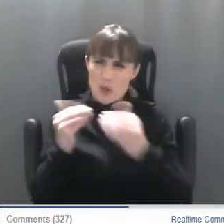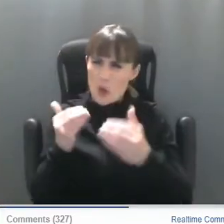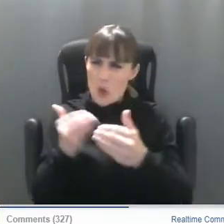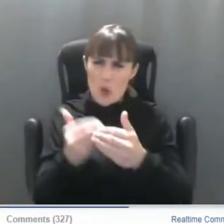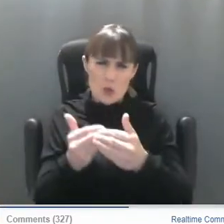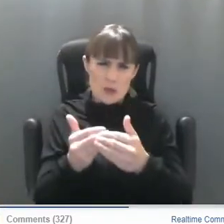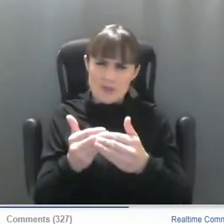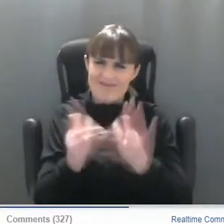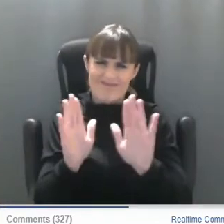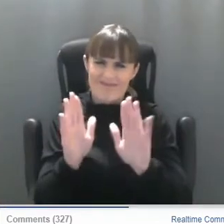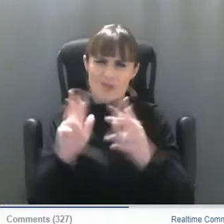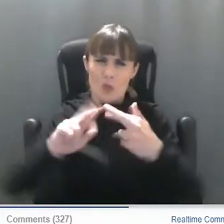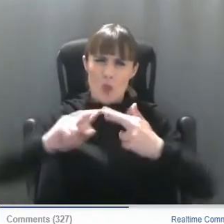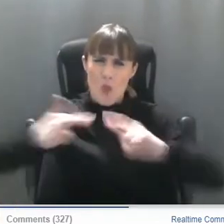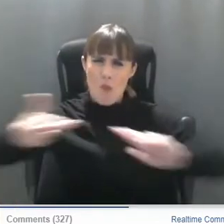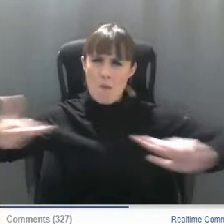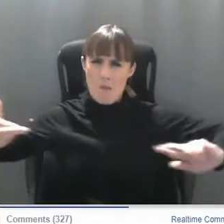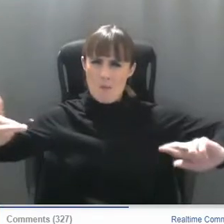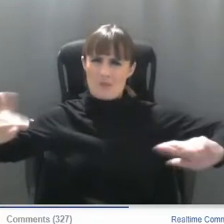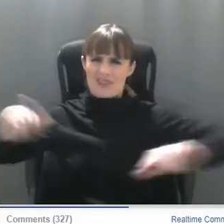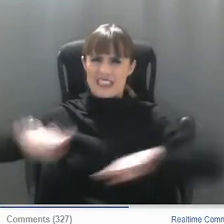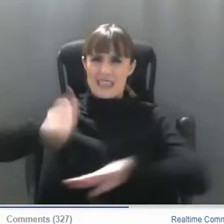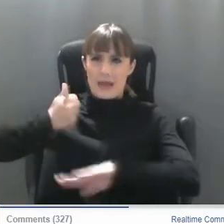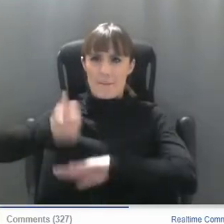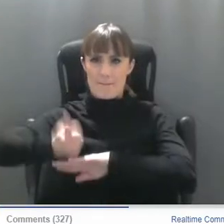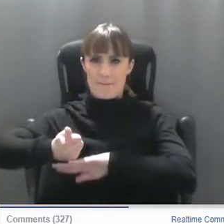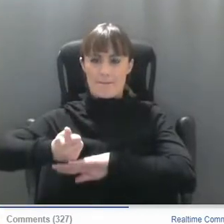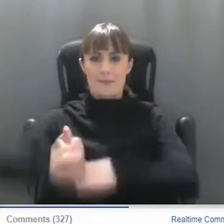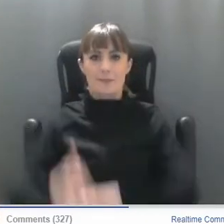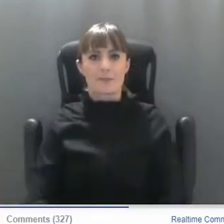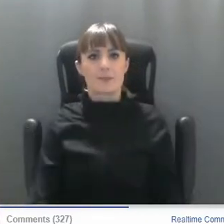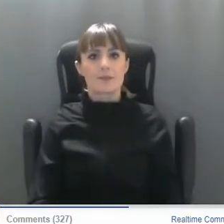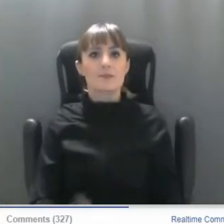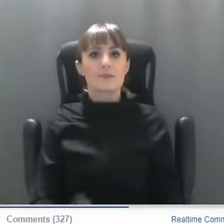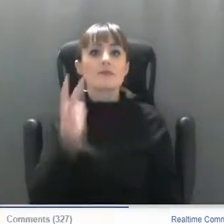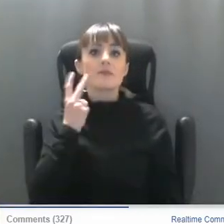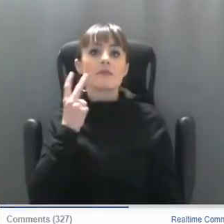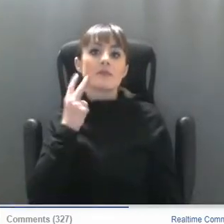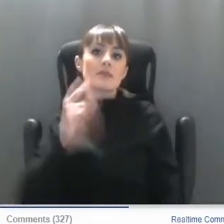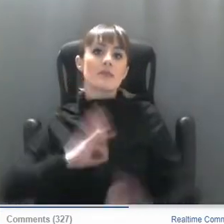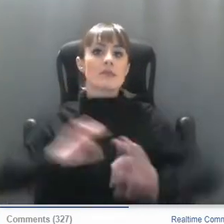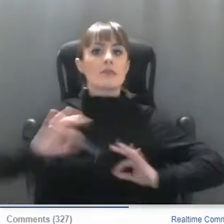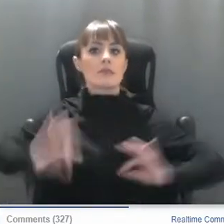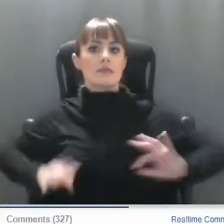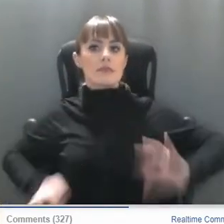the ropes up. Let's see if we can see the leopard, you guys. "Partner with local